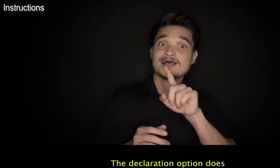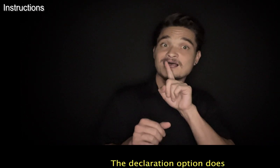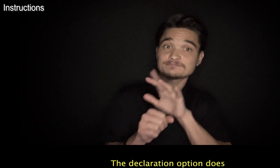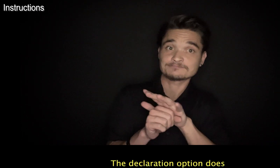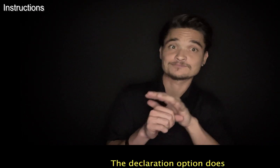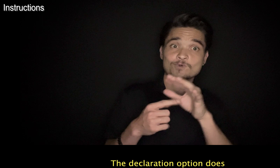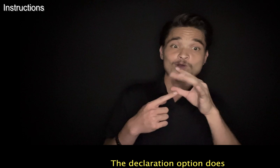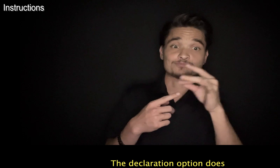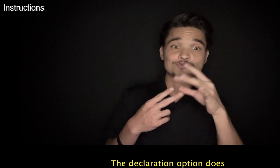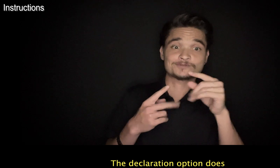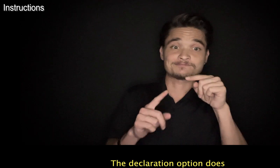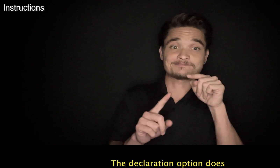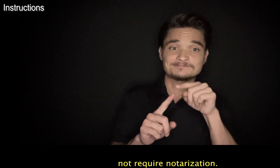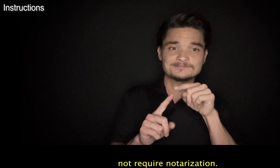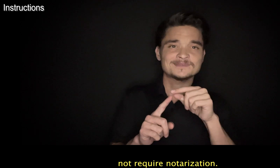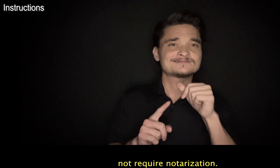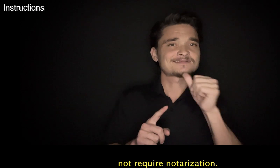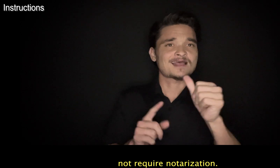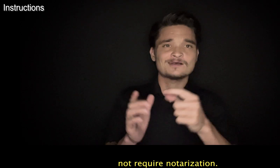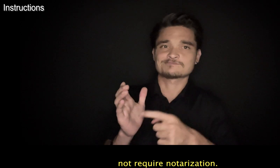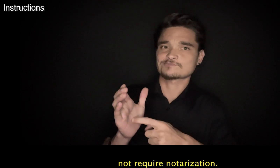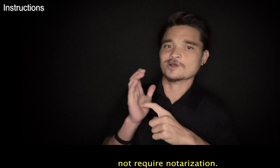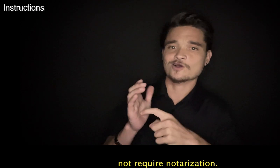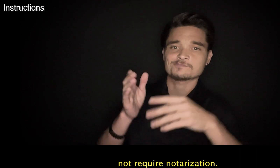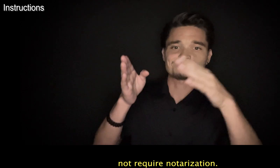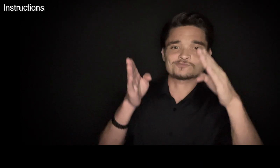The declaration option does not require notarization.